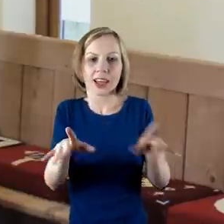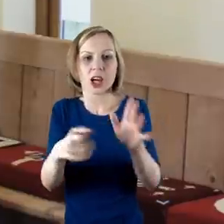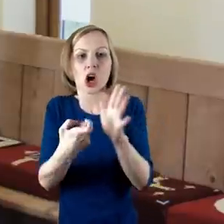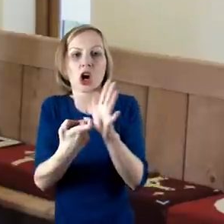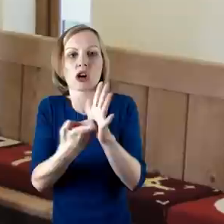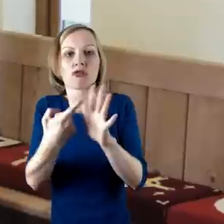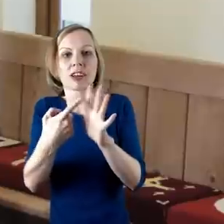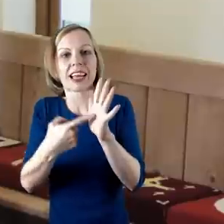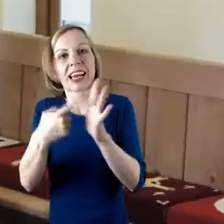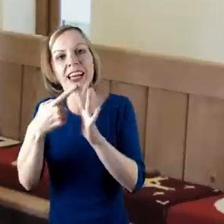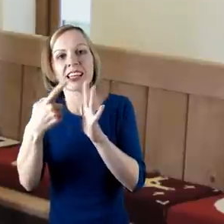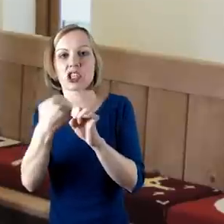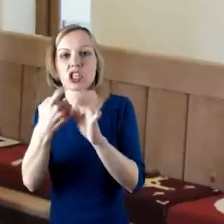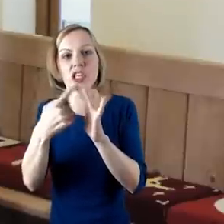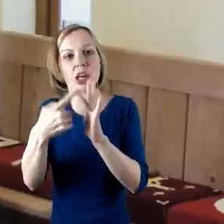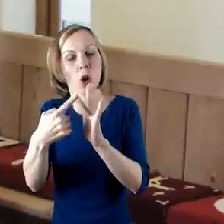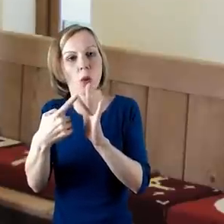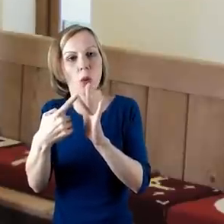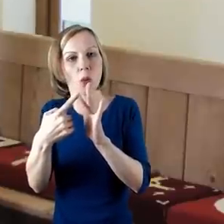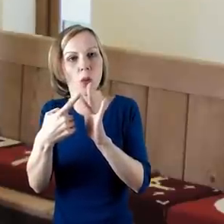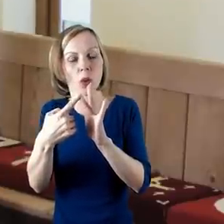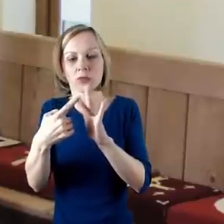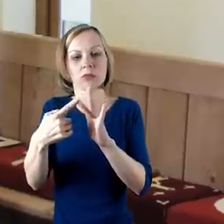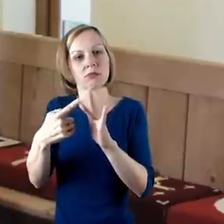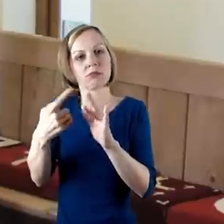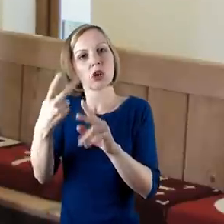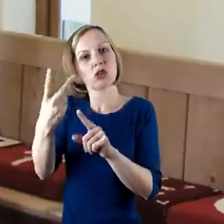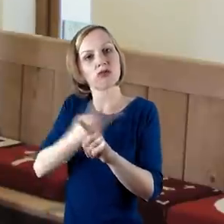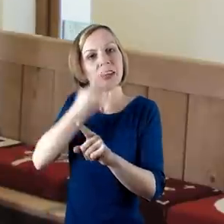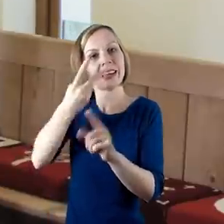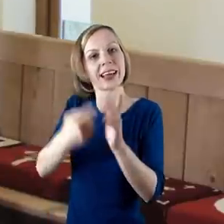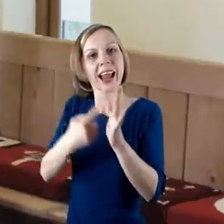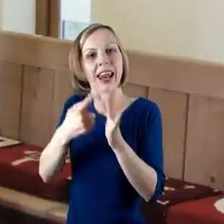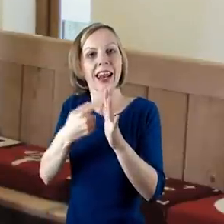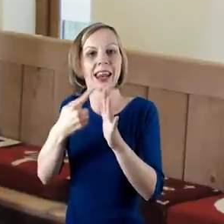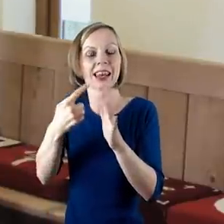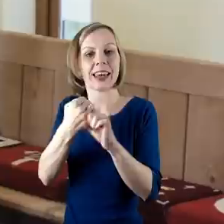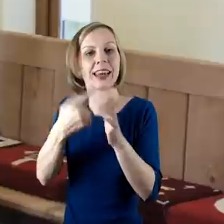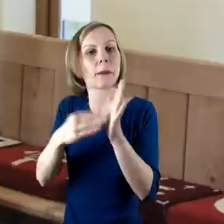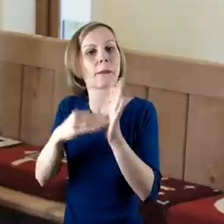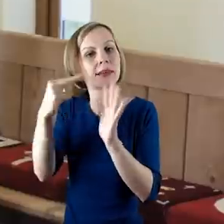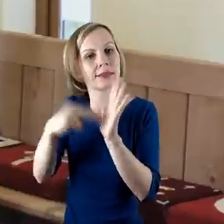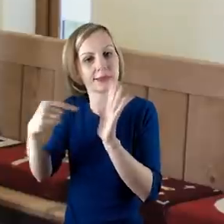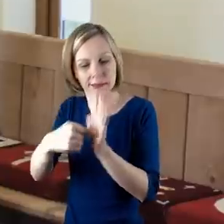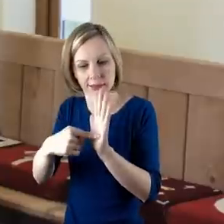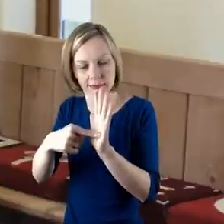I don't know about you, but I remember learning about tendons and ligaments in school, and I remember trying to learn the difference